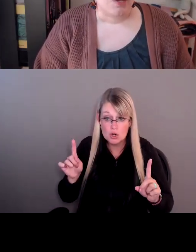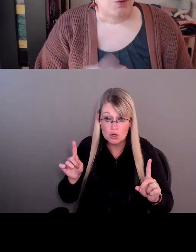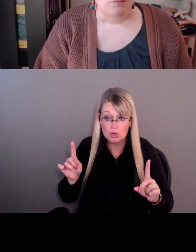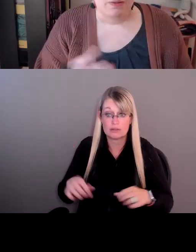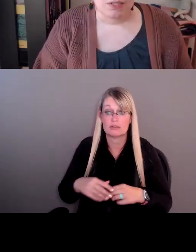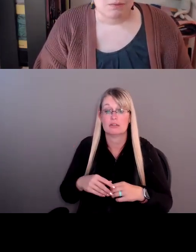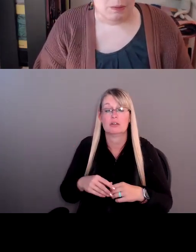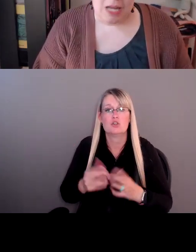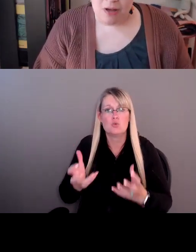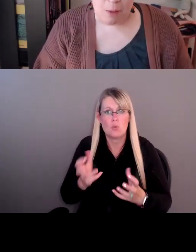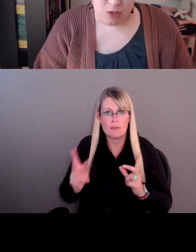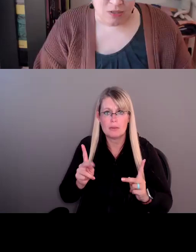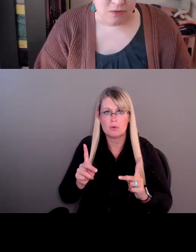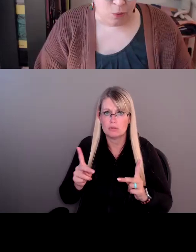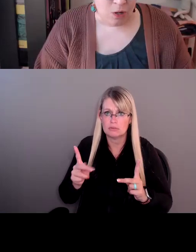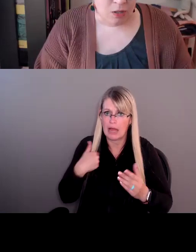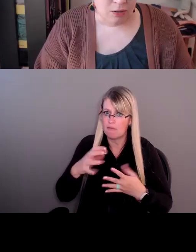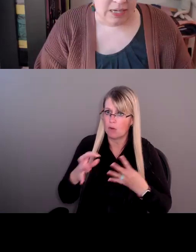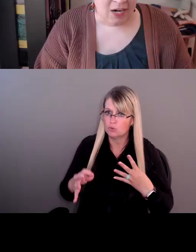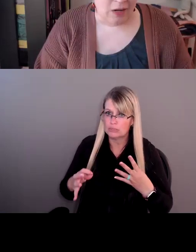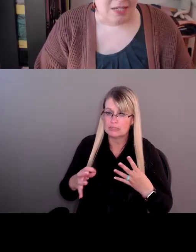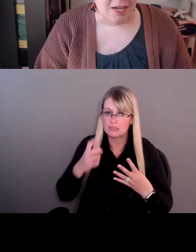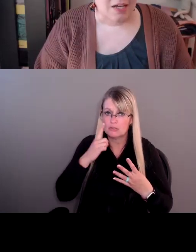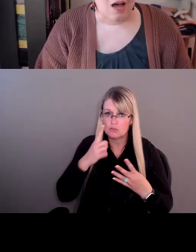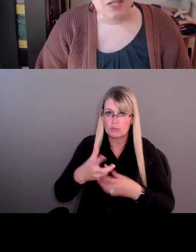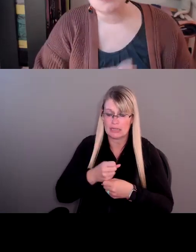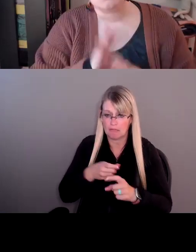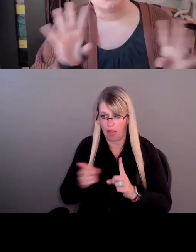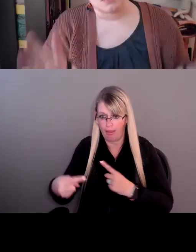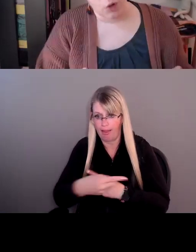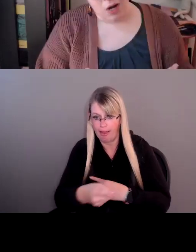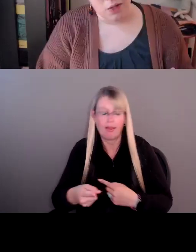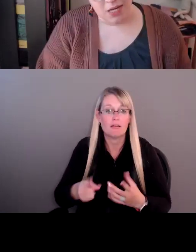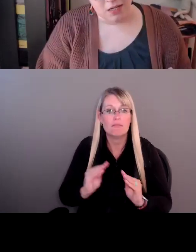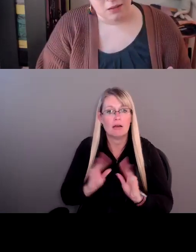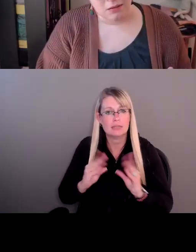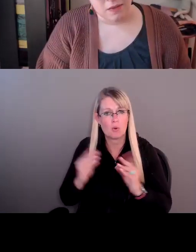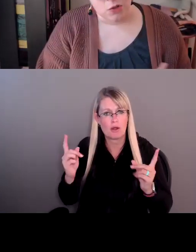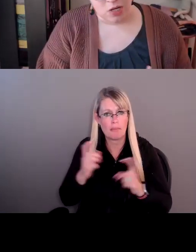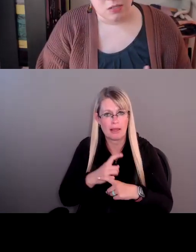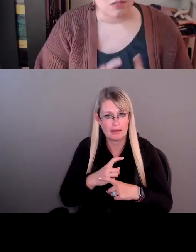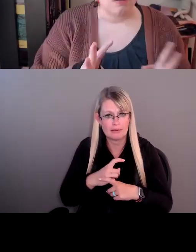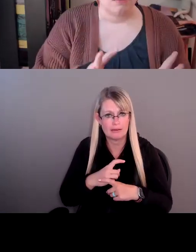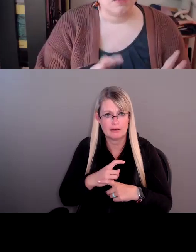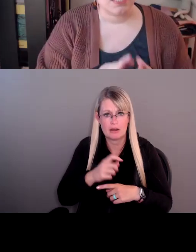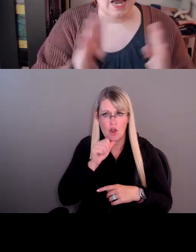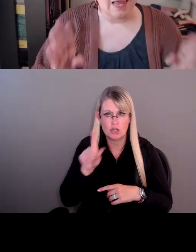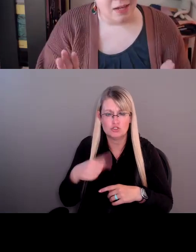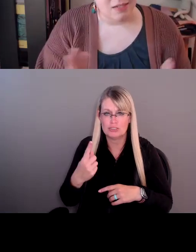You want people to have options for getting around these things. And obviously, this is more complicated than just design.